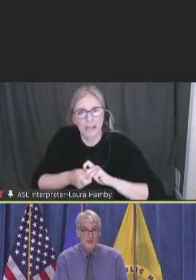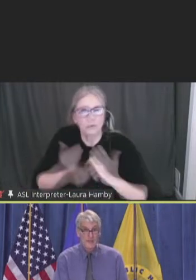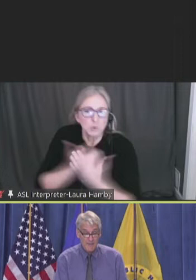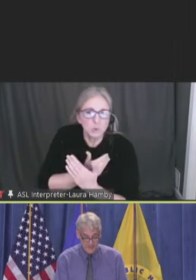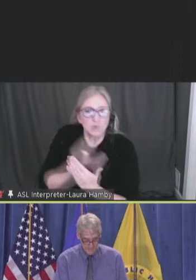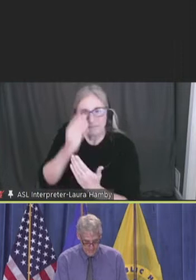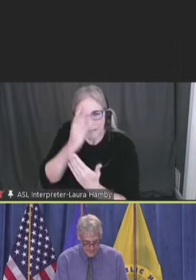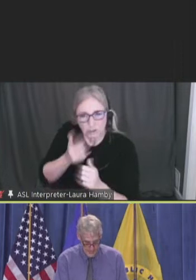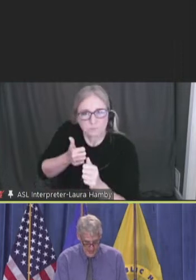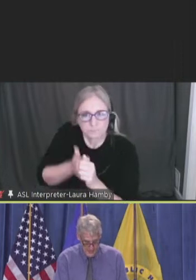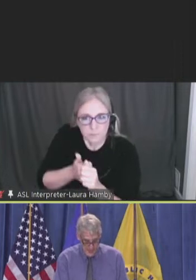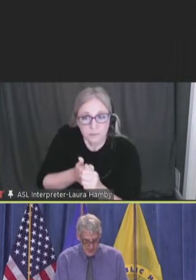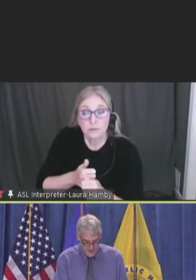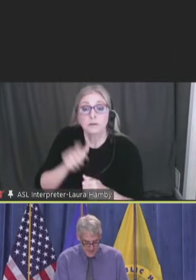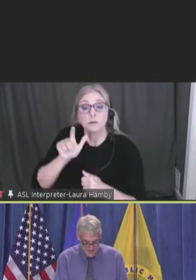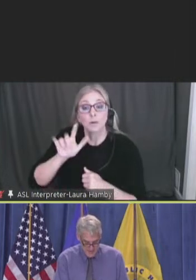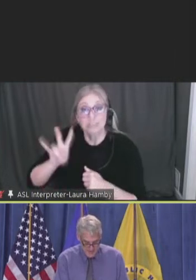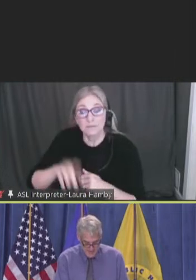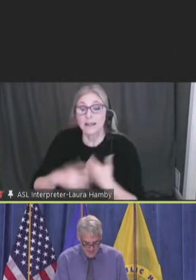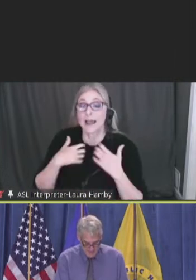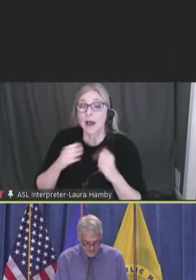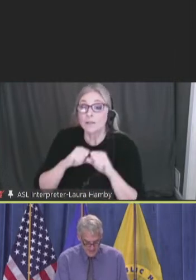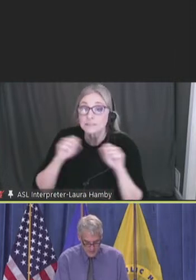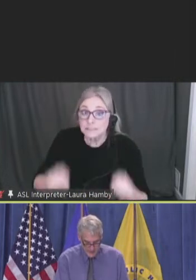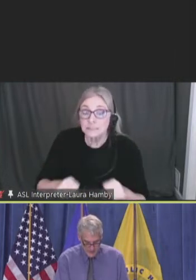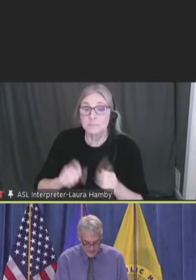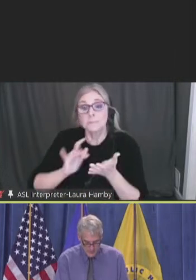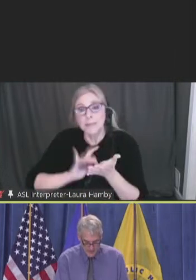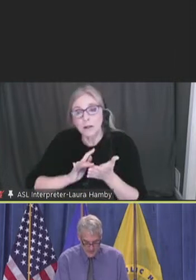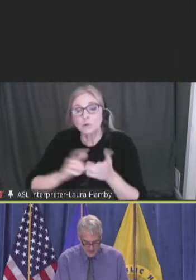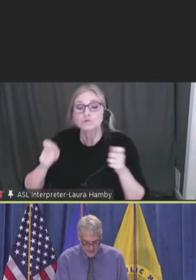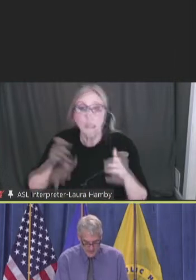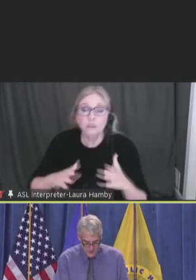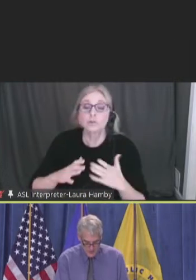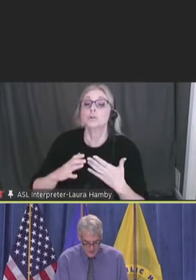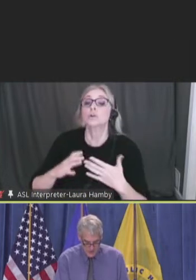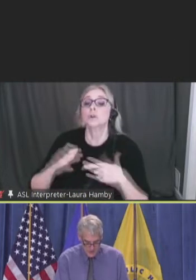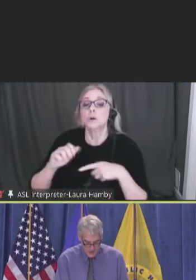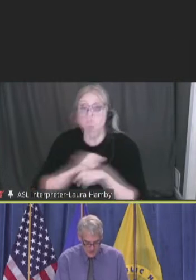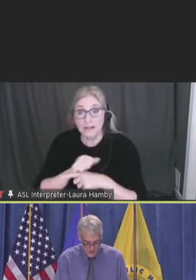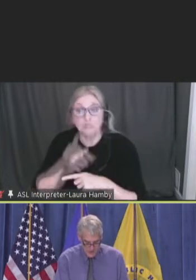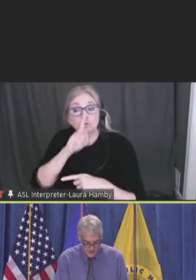Twenty-seven health systems, medical directors, and practice managers should encourage, track,